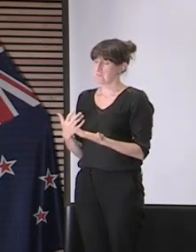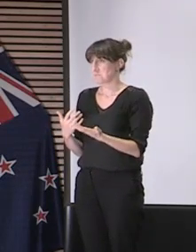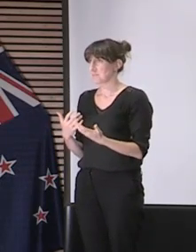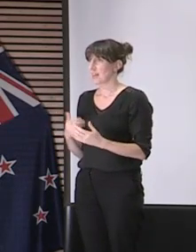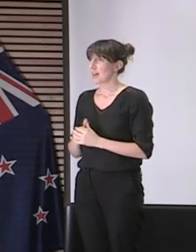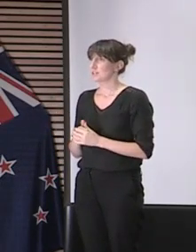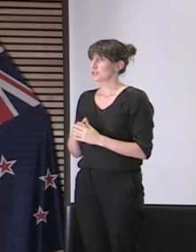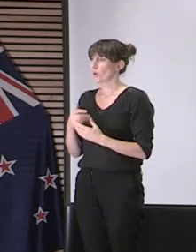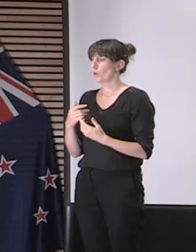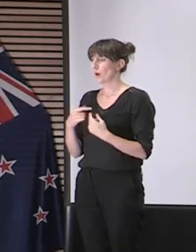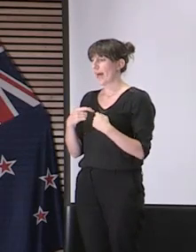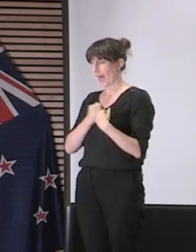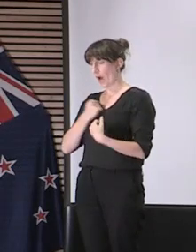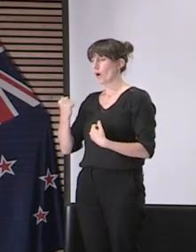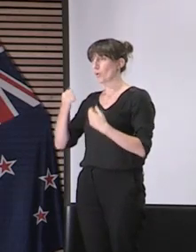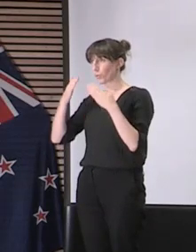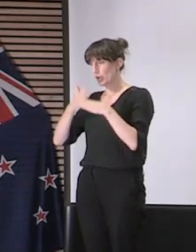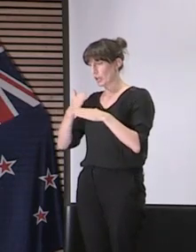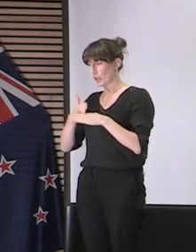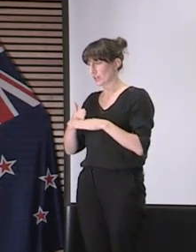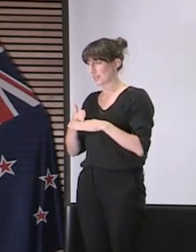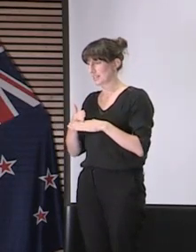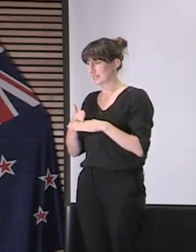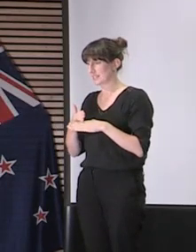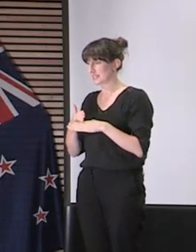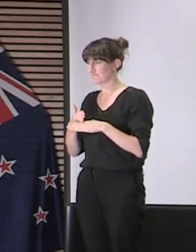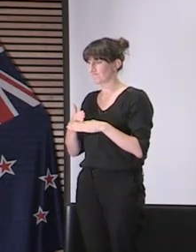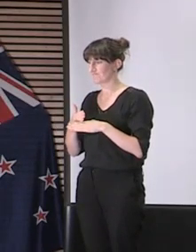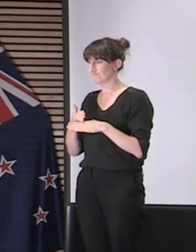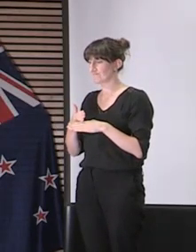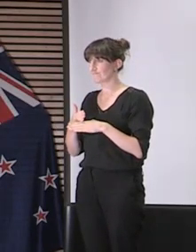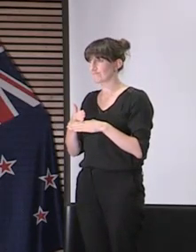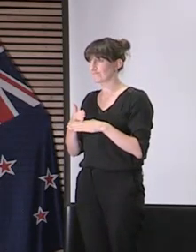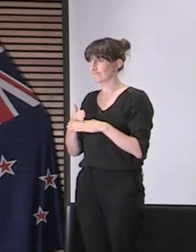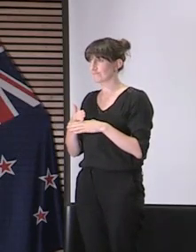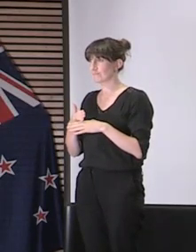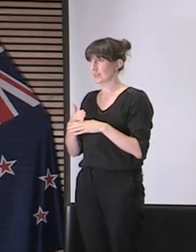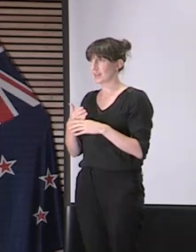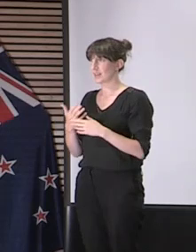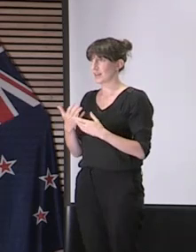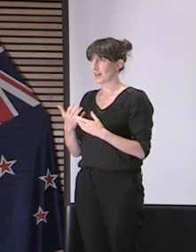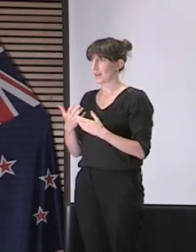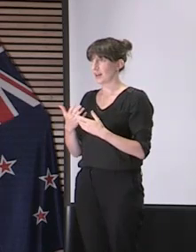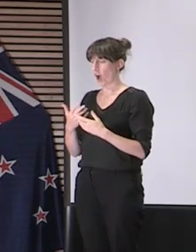I would say is that none of us